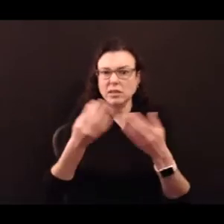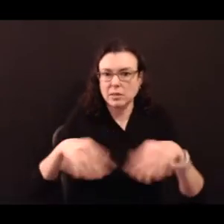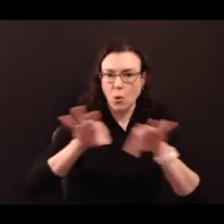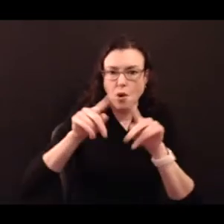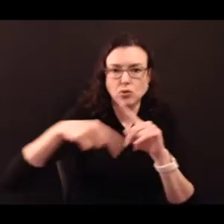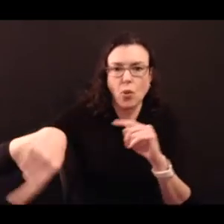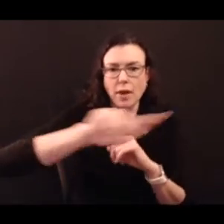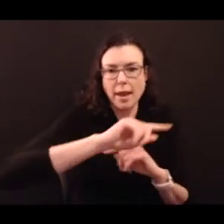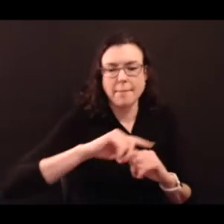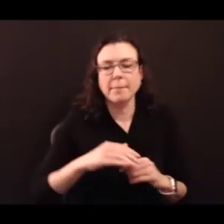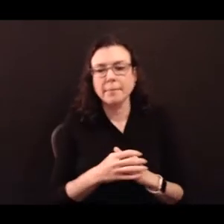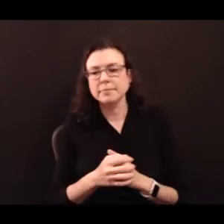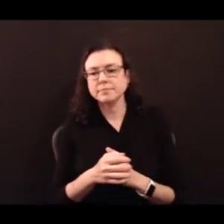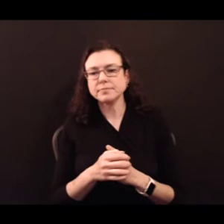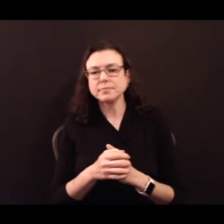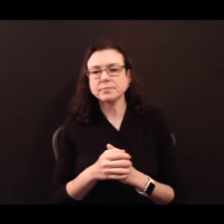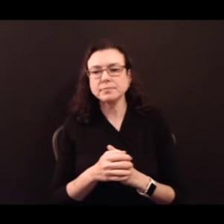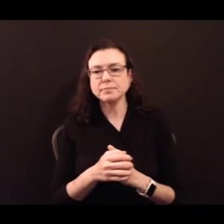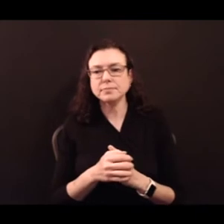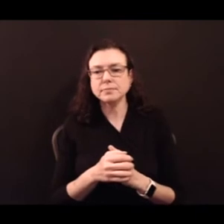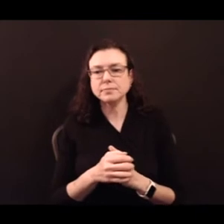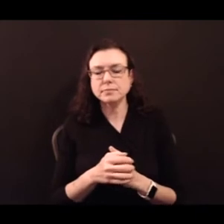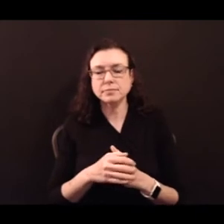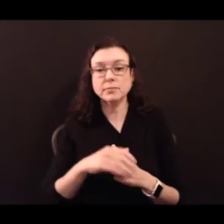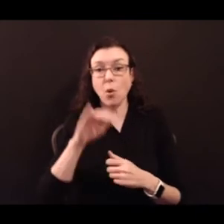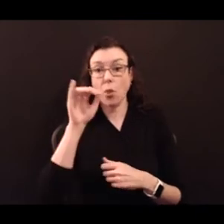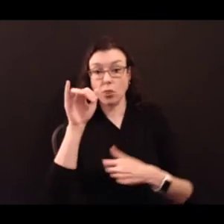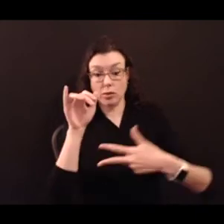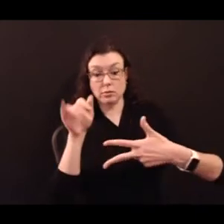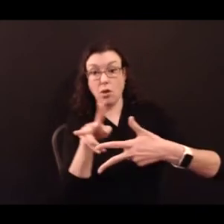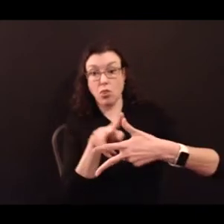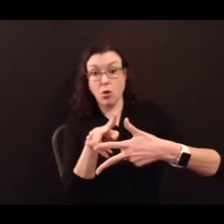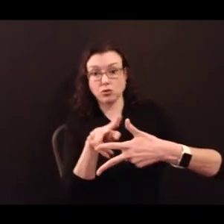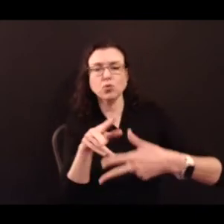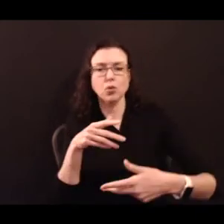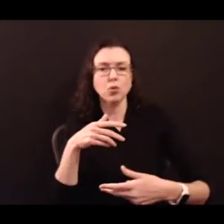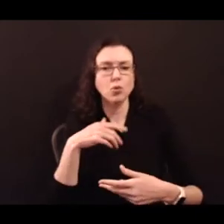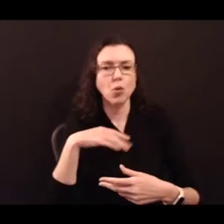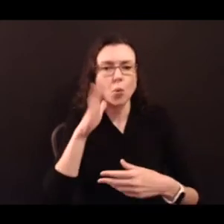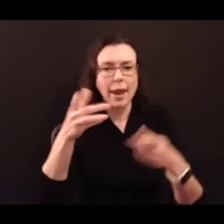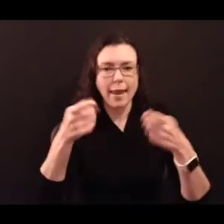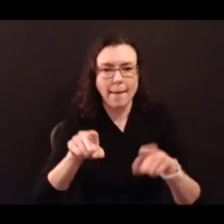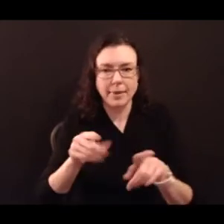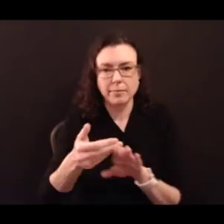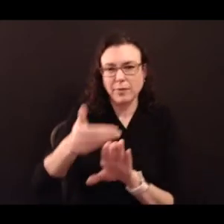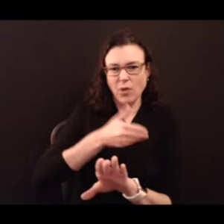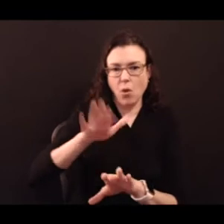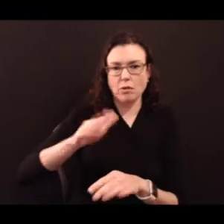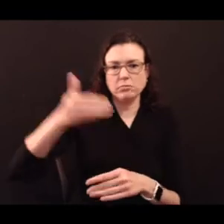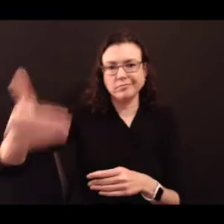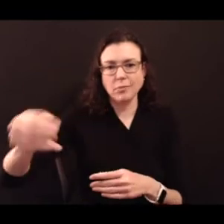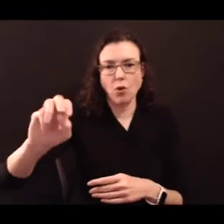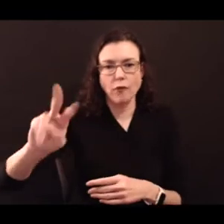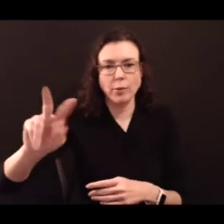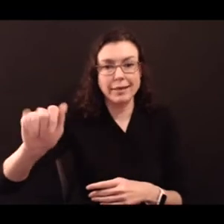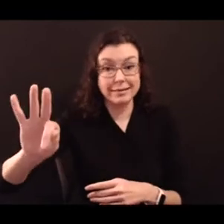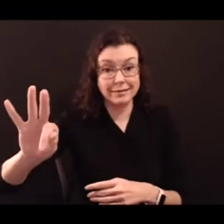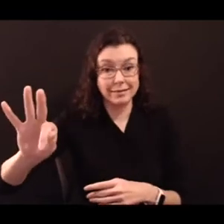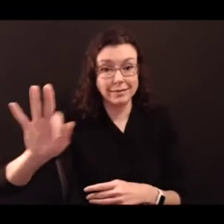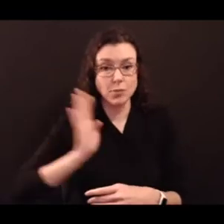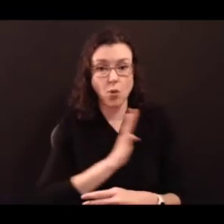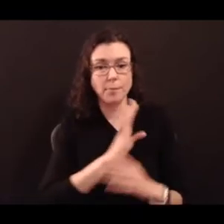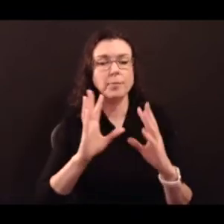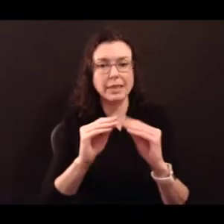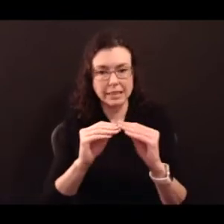to them. Those first two activities will happen before the November 19 board meeting, so we